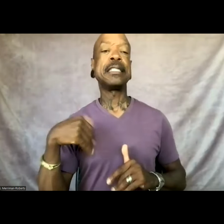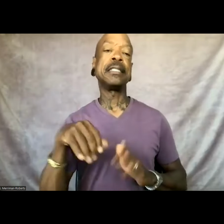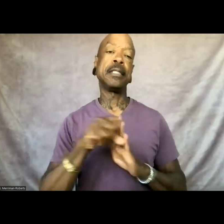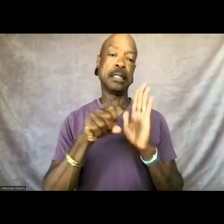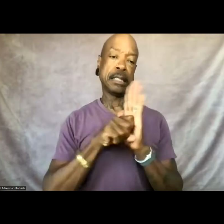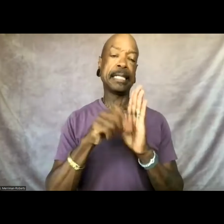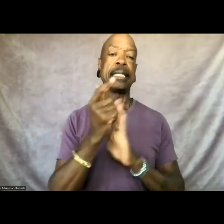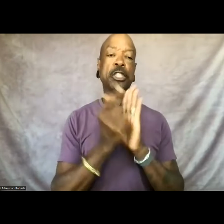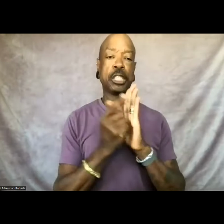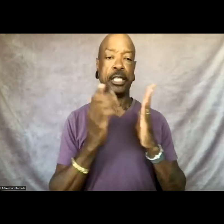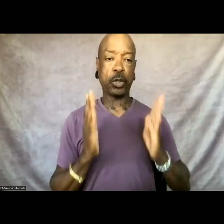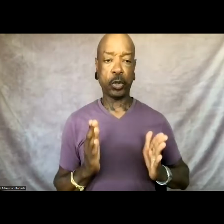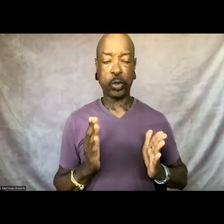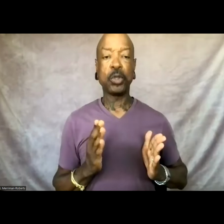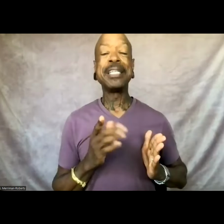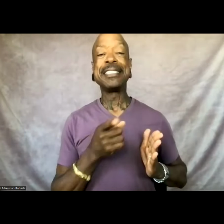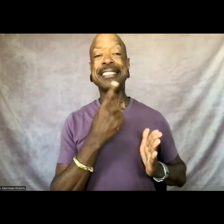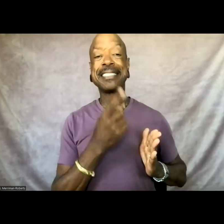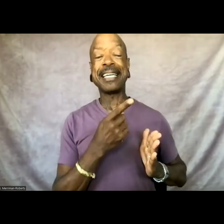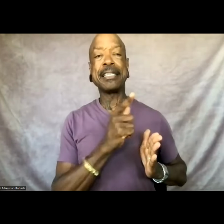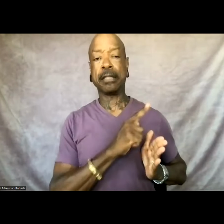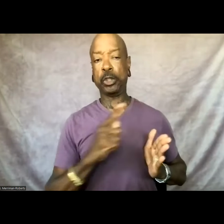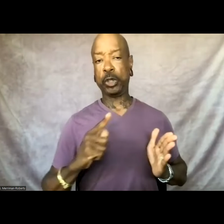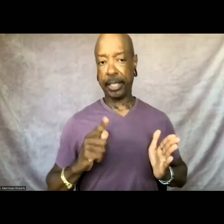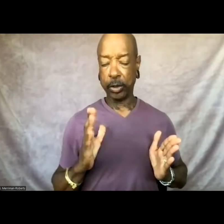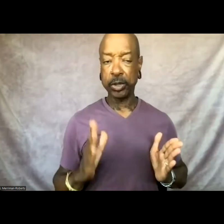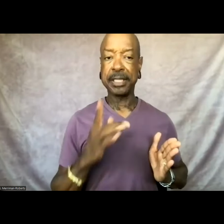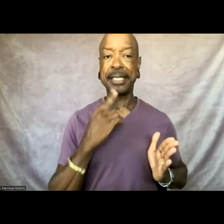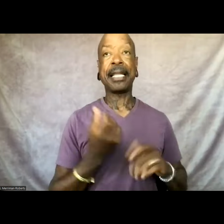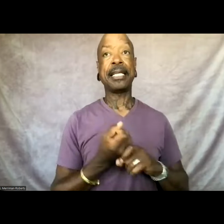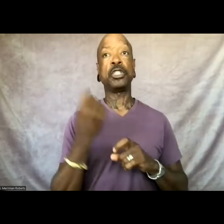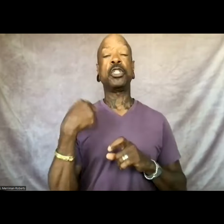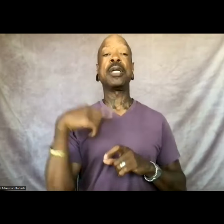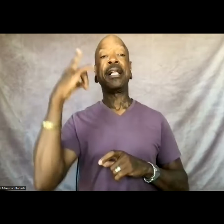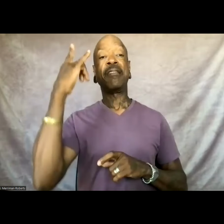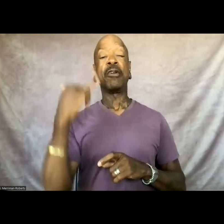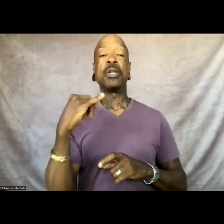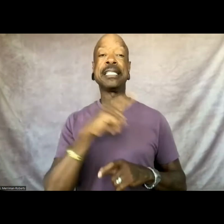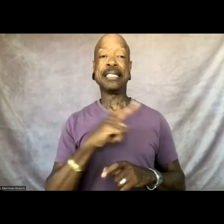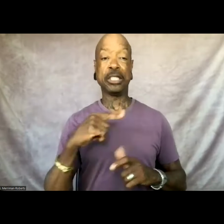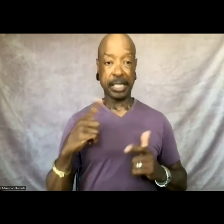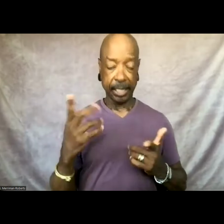I think a few people are.